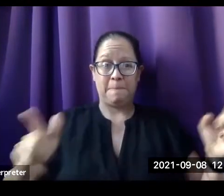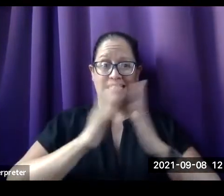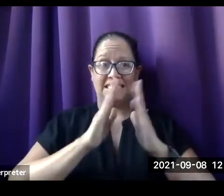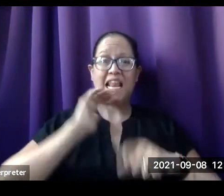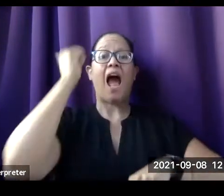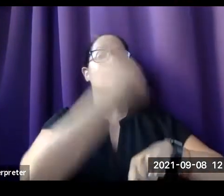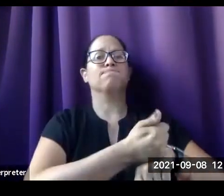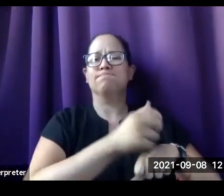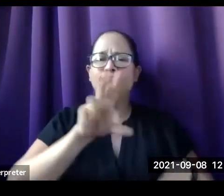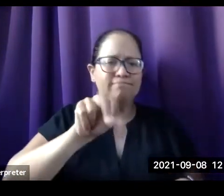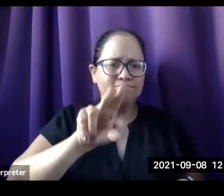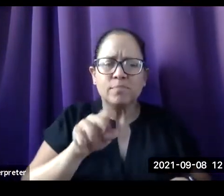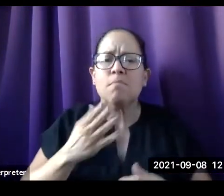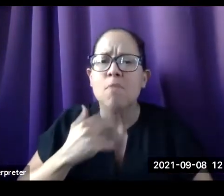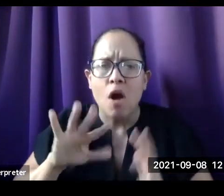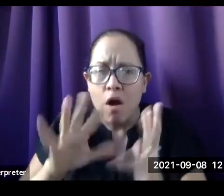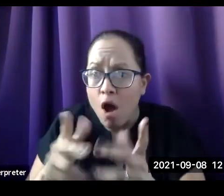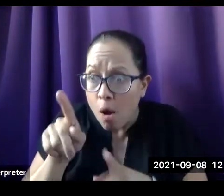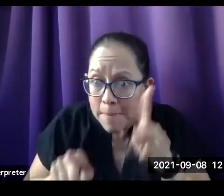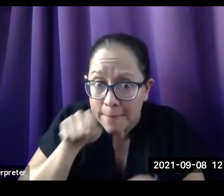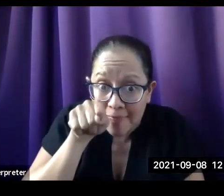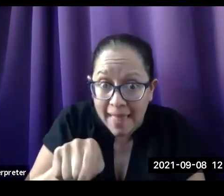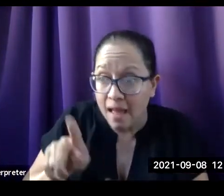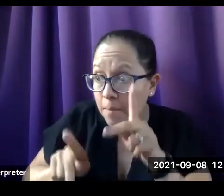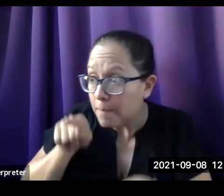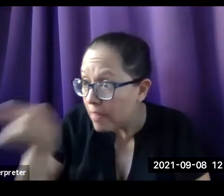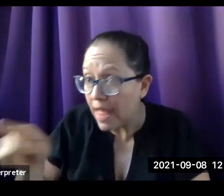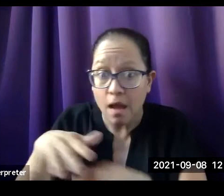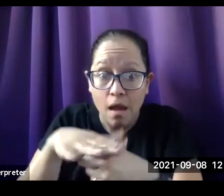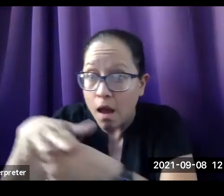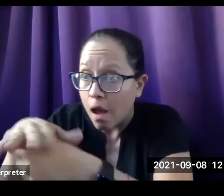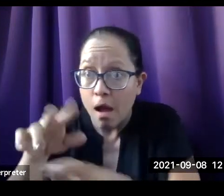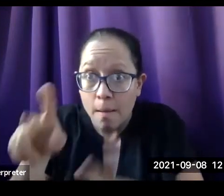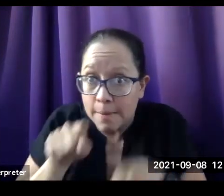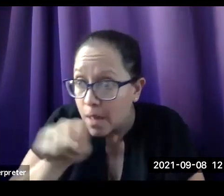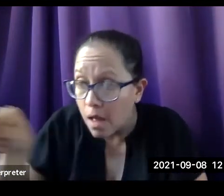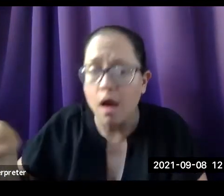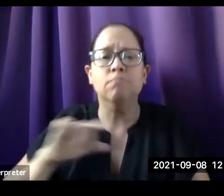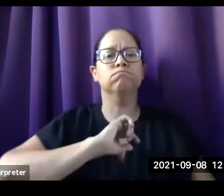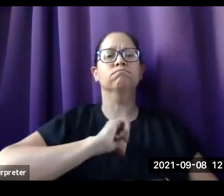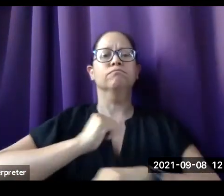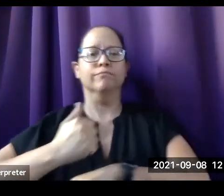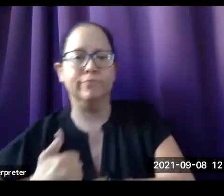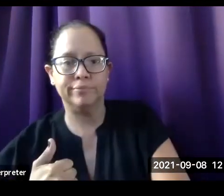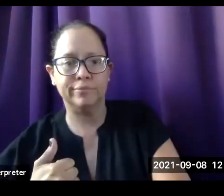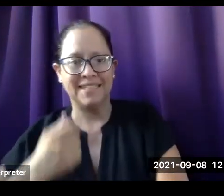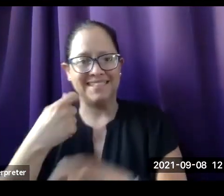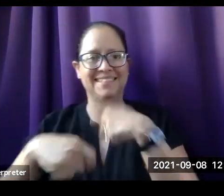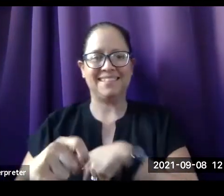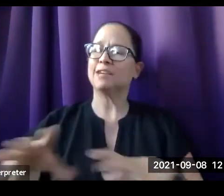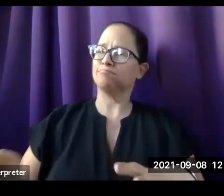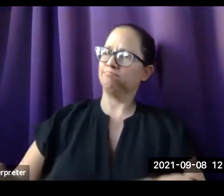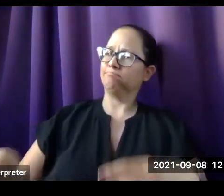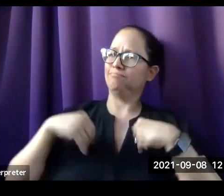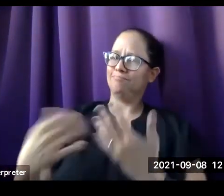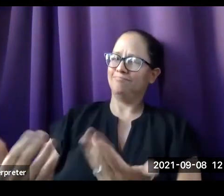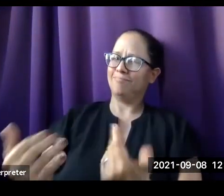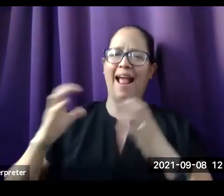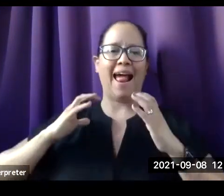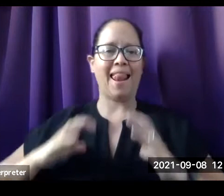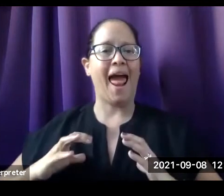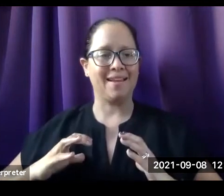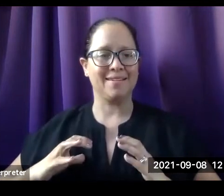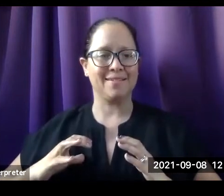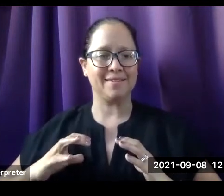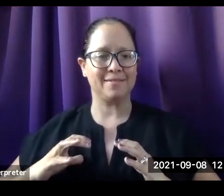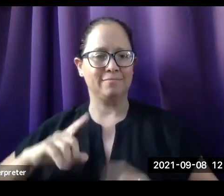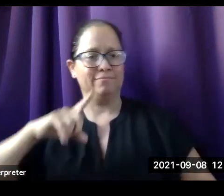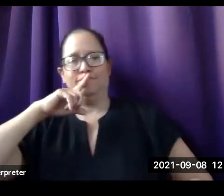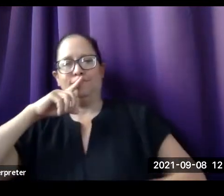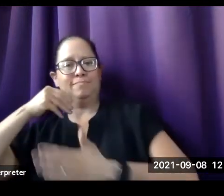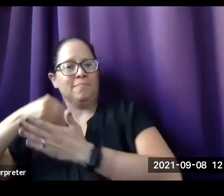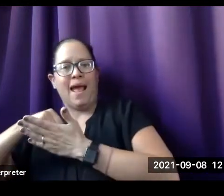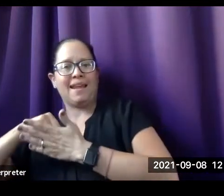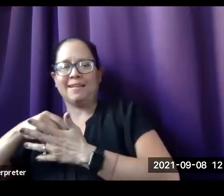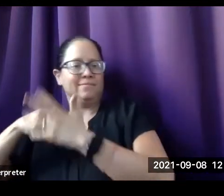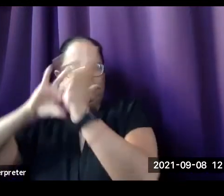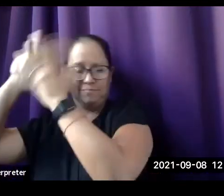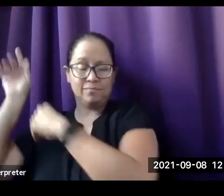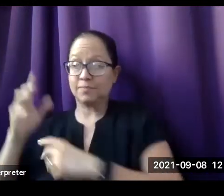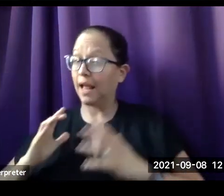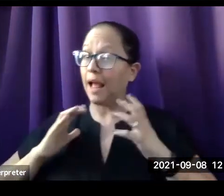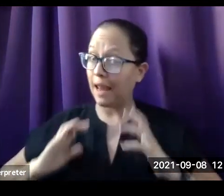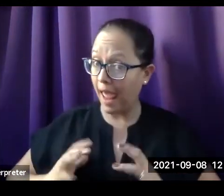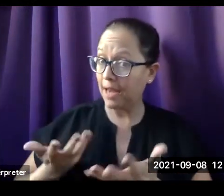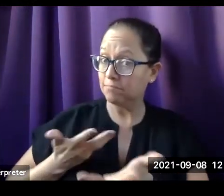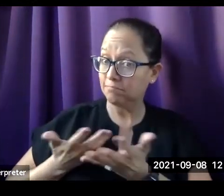It's about going where the consumers of this need are, and they treat them as clients that absolutely may need them today, but if they're doing their best work.